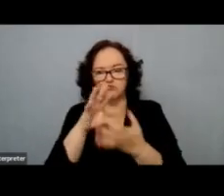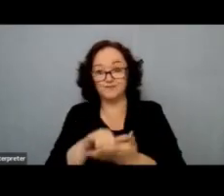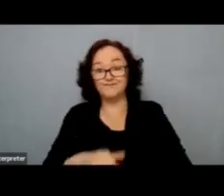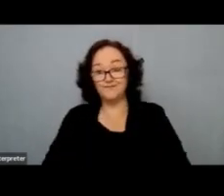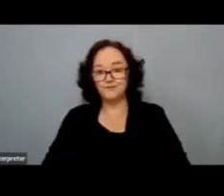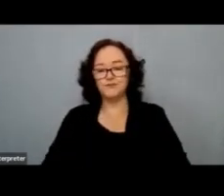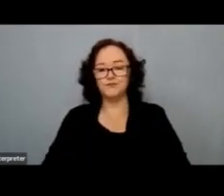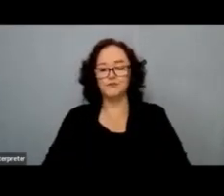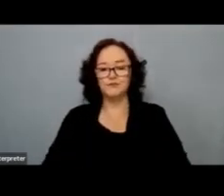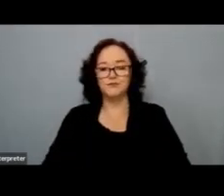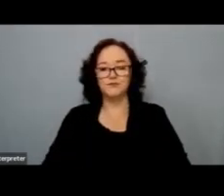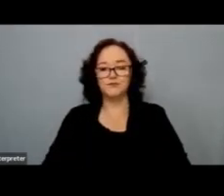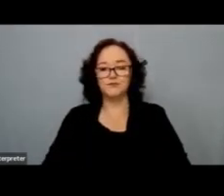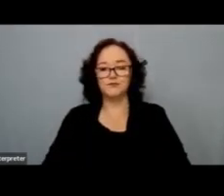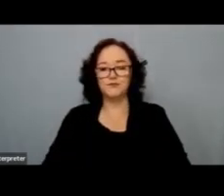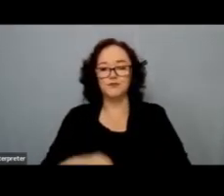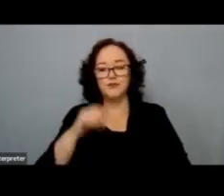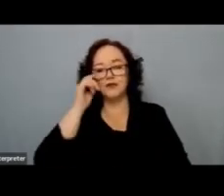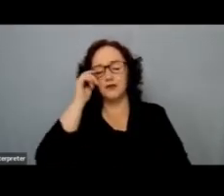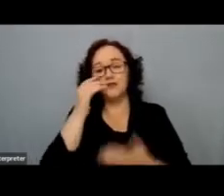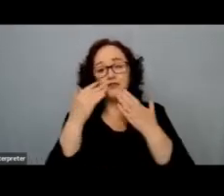sharing again soon. Thank you and have a good day.